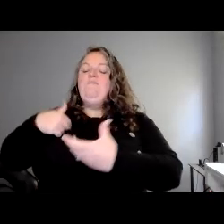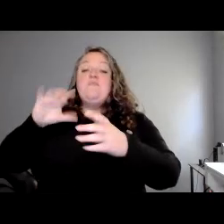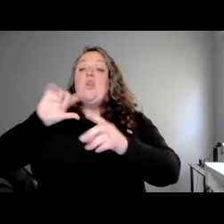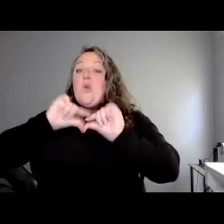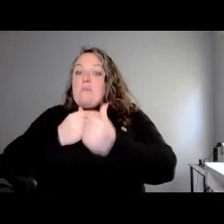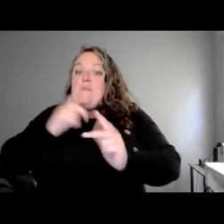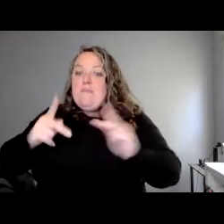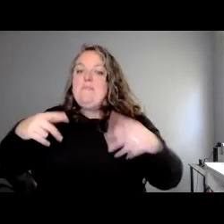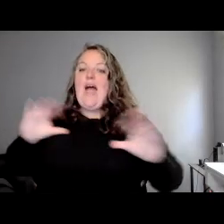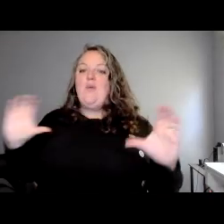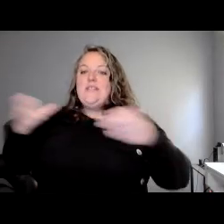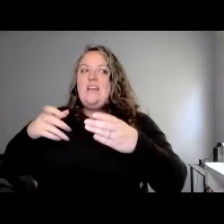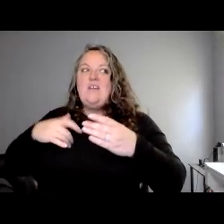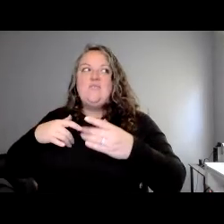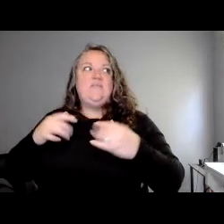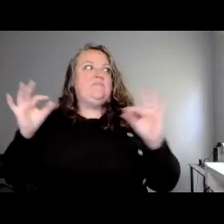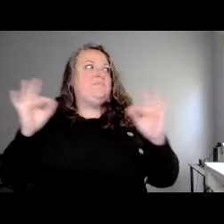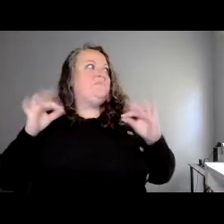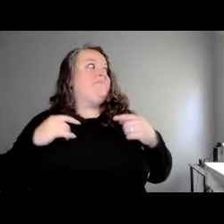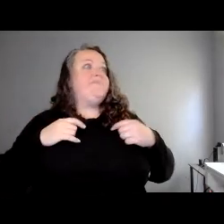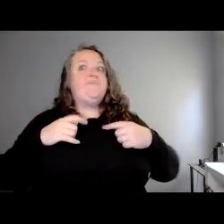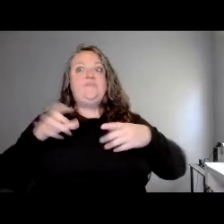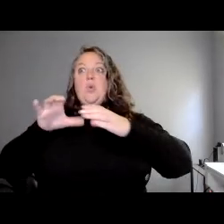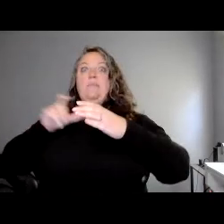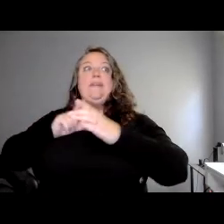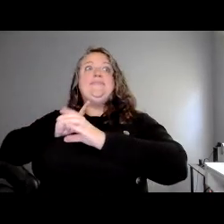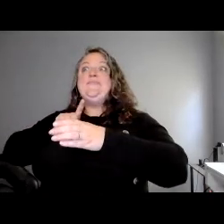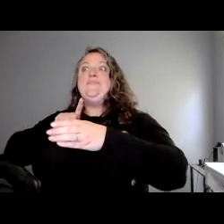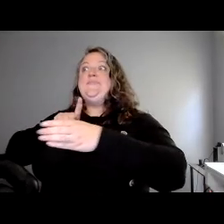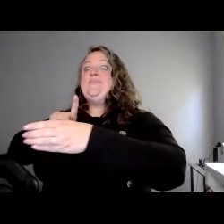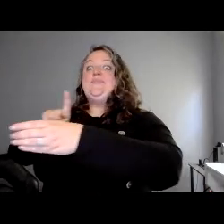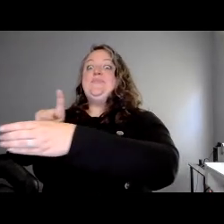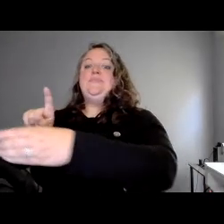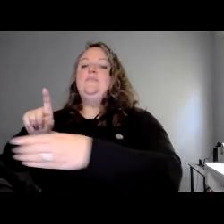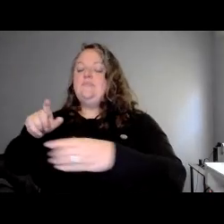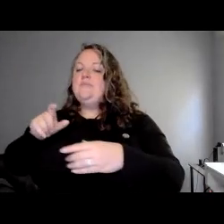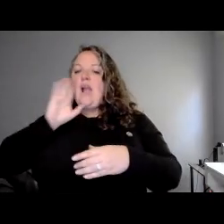and I did the same thing. I just followed them so I'll be sure to mention that. Thank you.